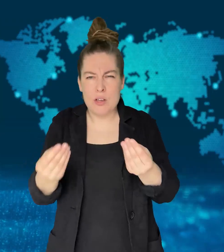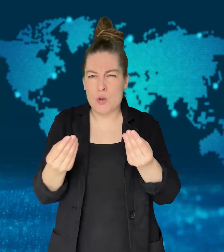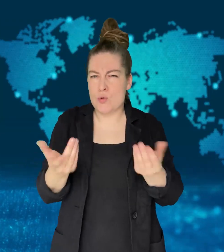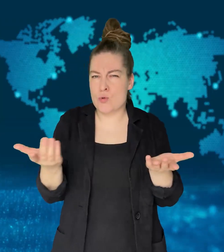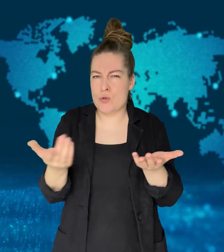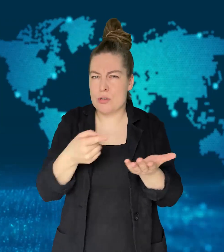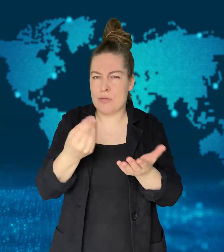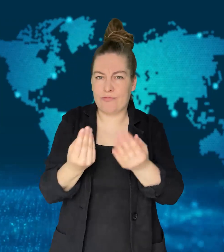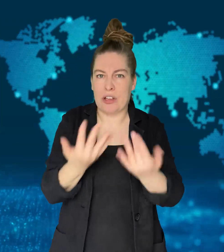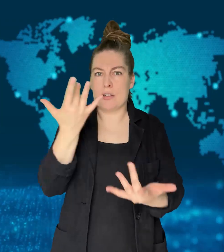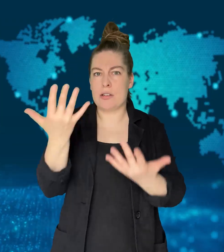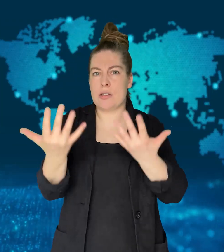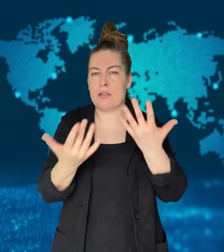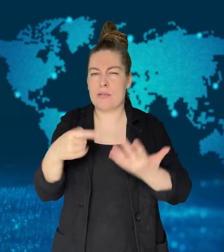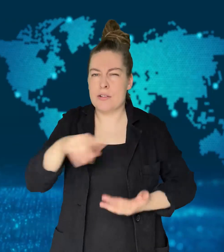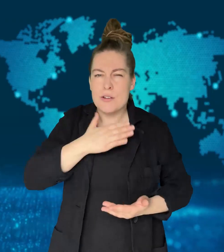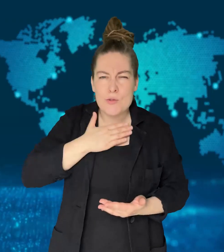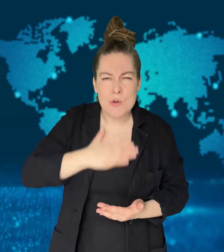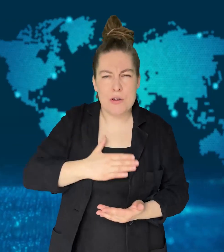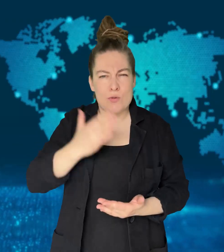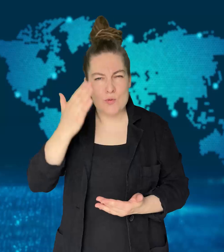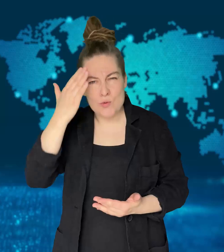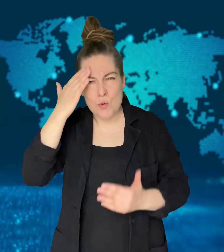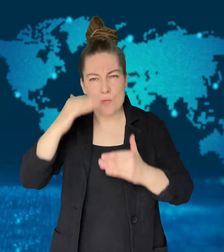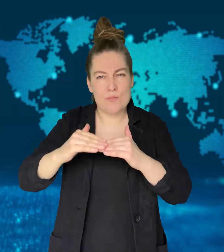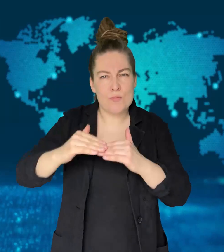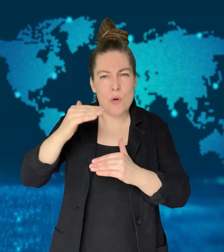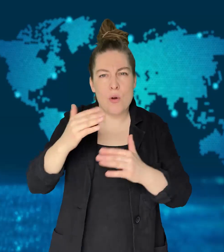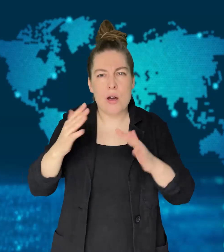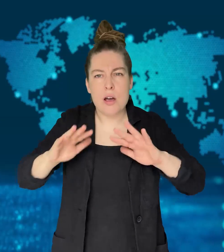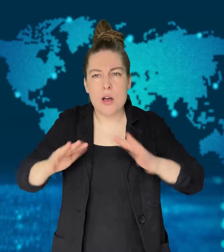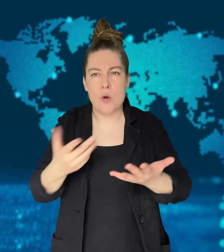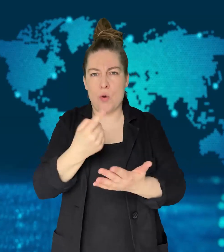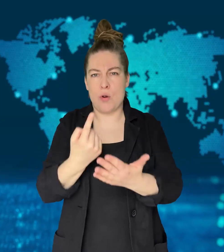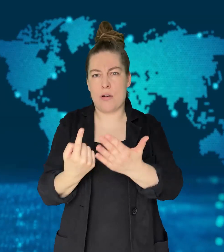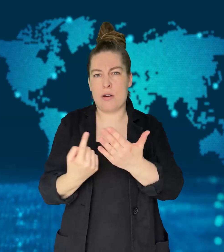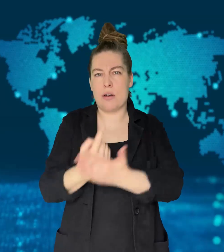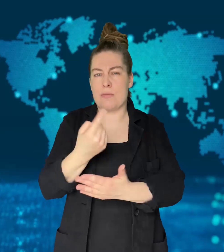what happened in an effort to prevent further